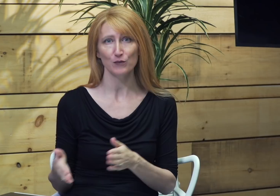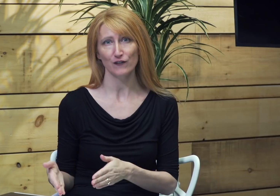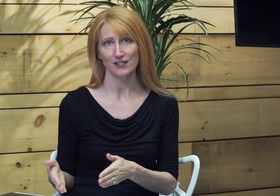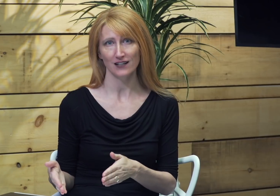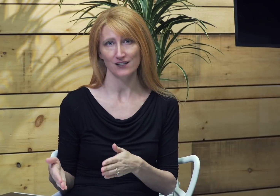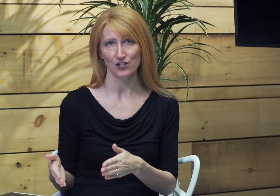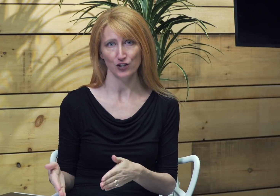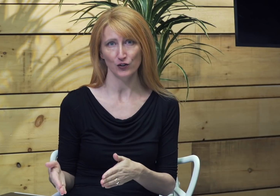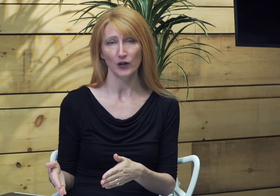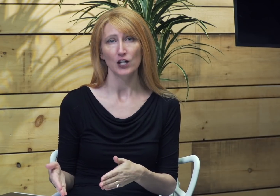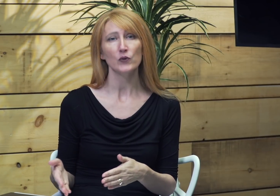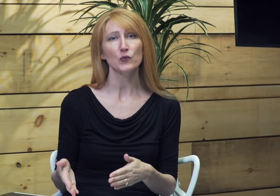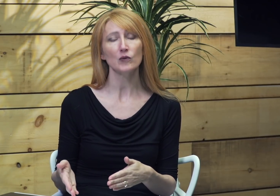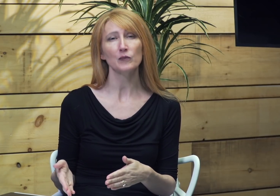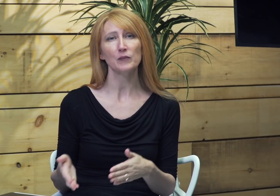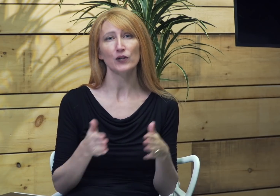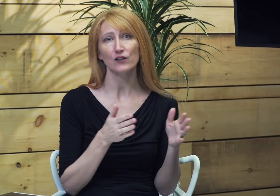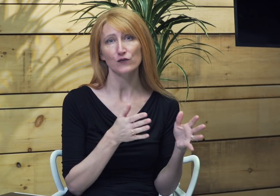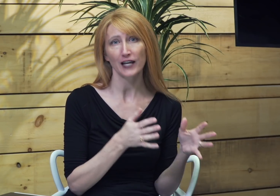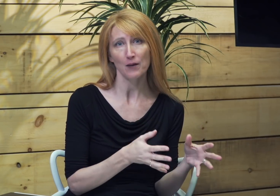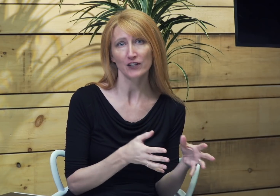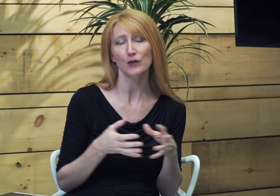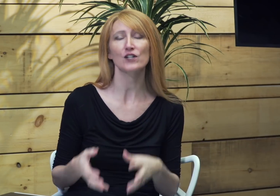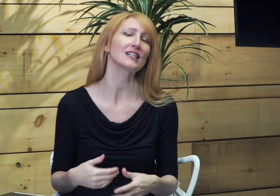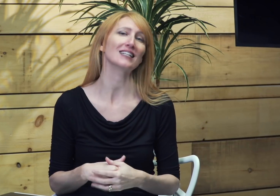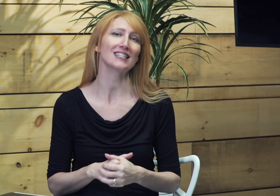move on to lesson 2, which we will be putting those vocabulary words into